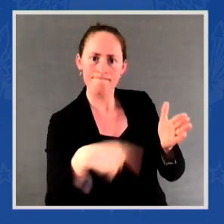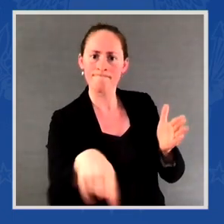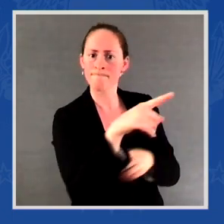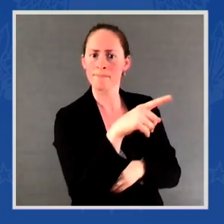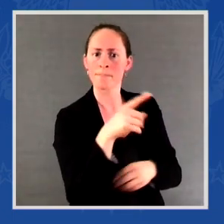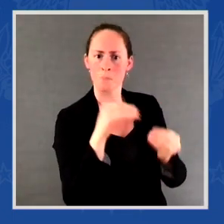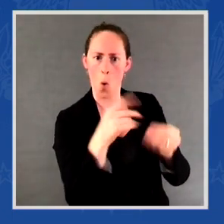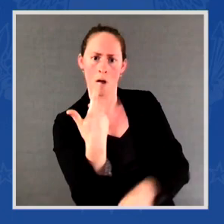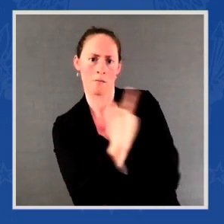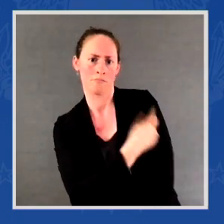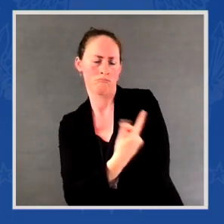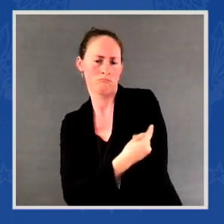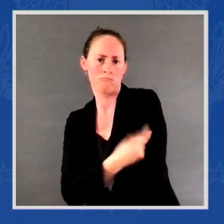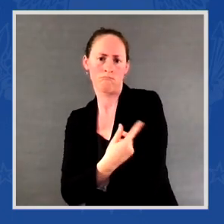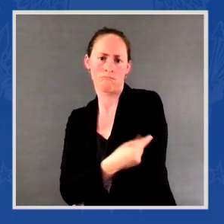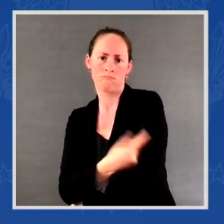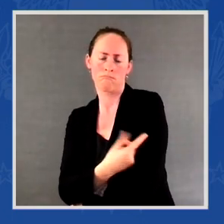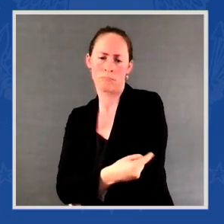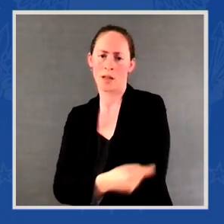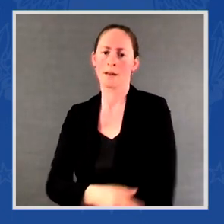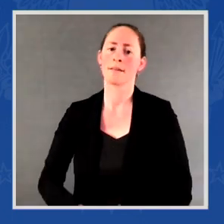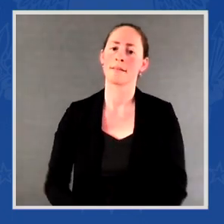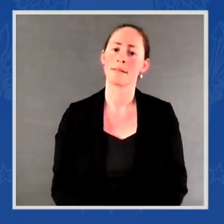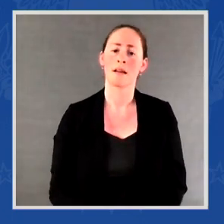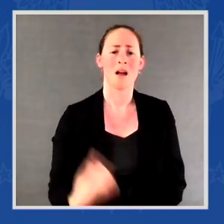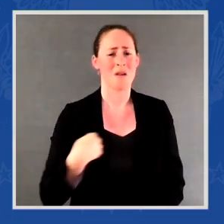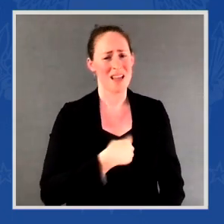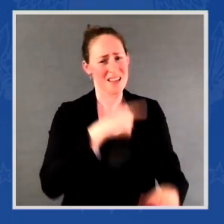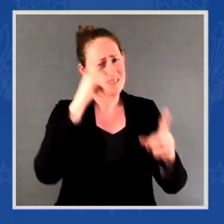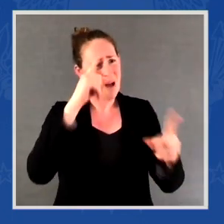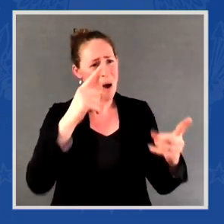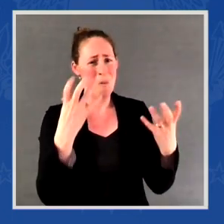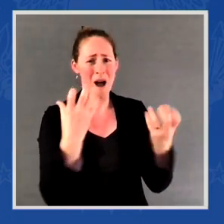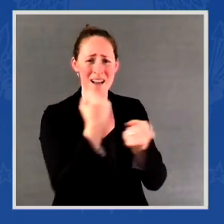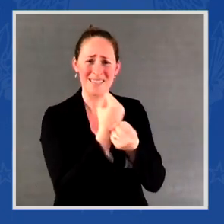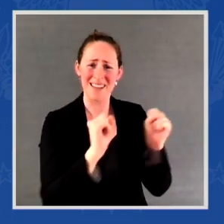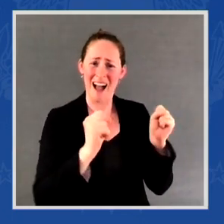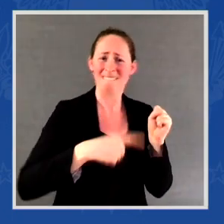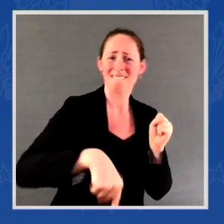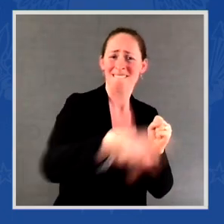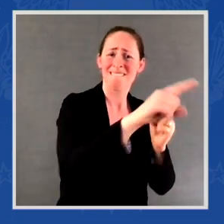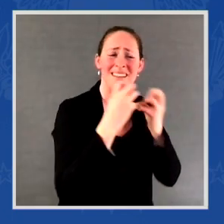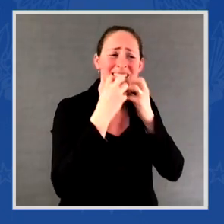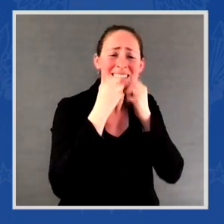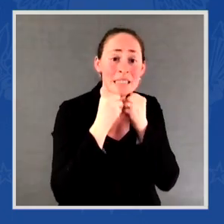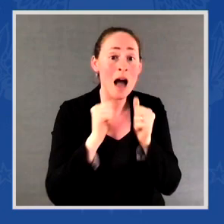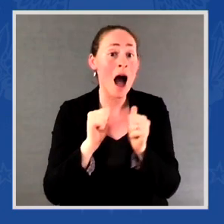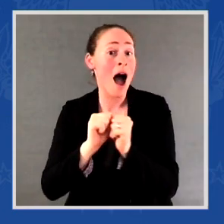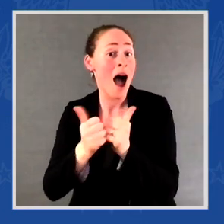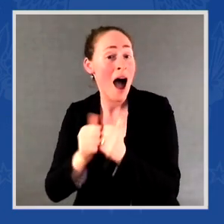And if I can -- .